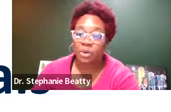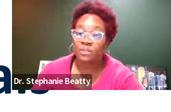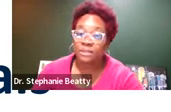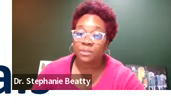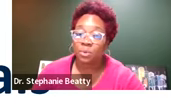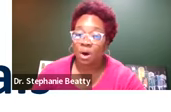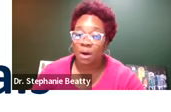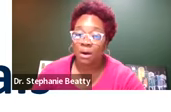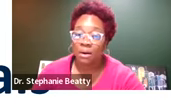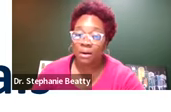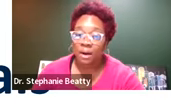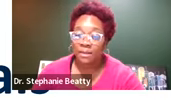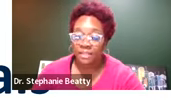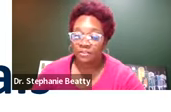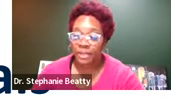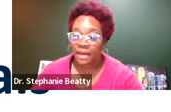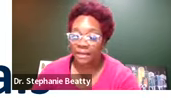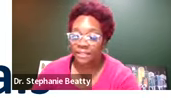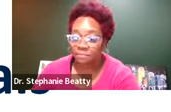for persons who are Deafblind.